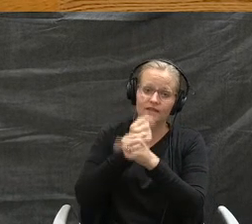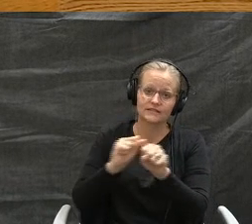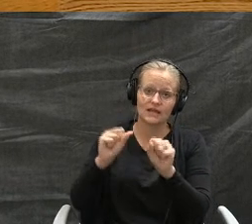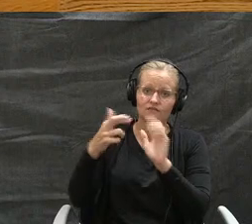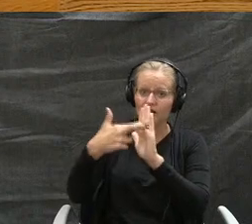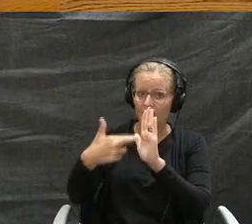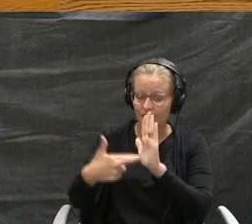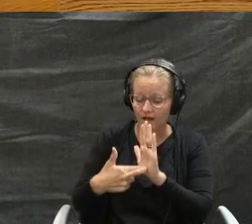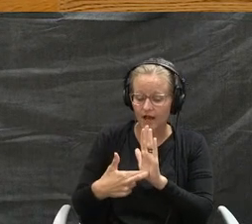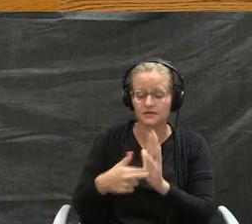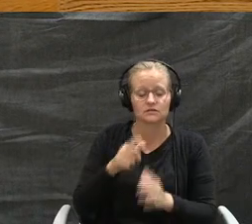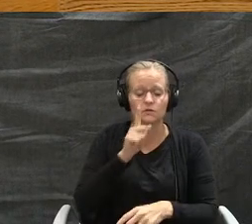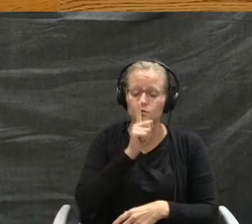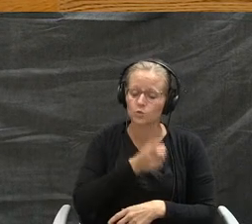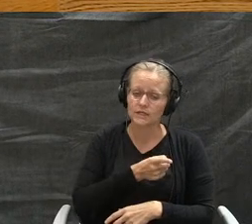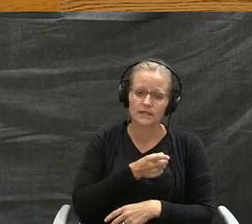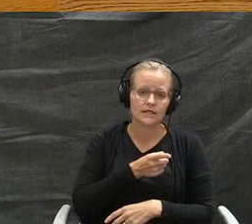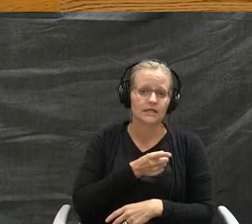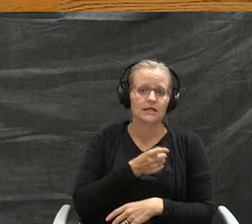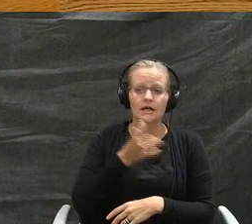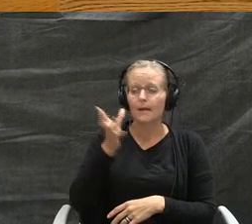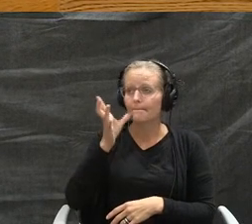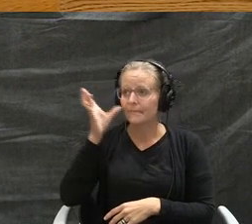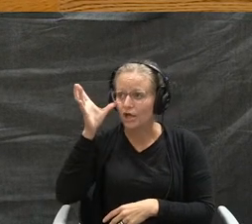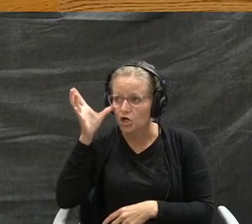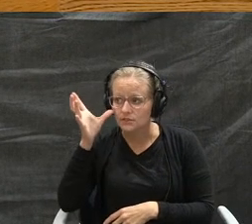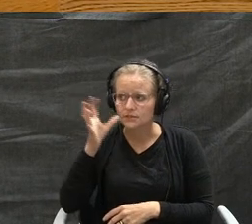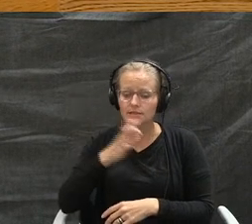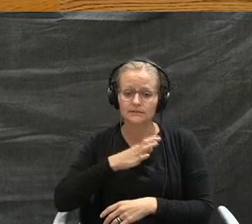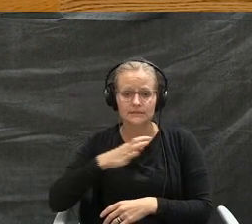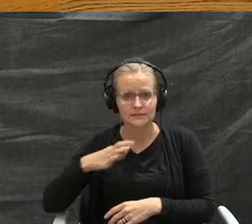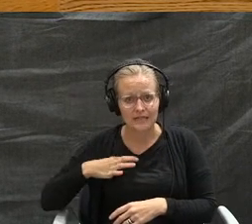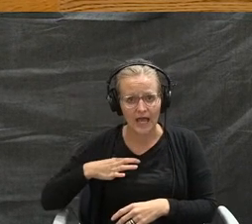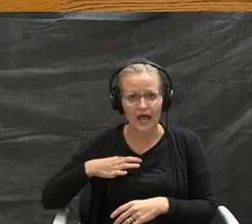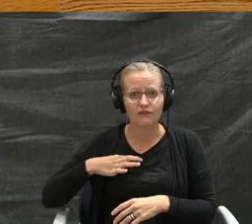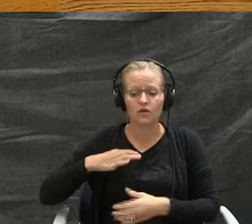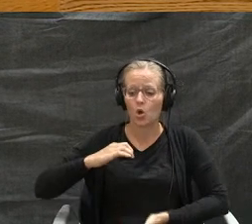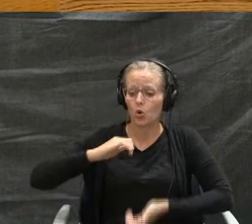working with all in the 7 high bread or I'm sorry the Seven